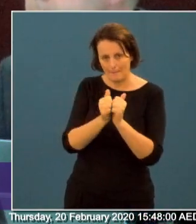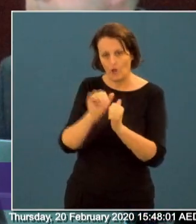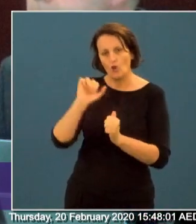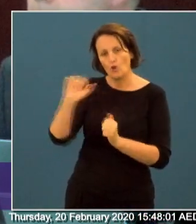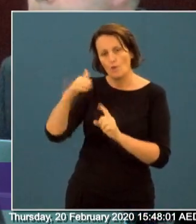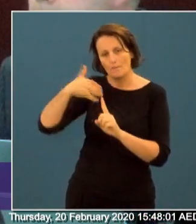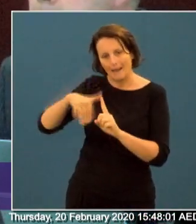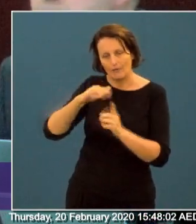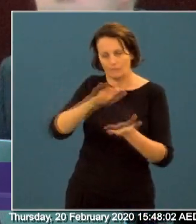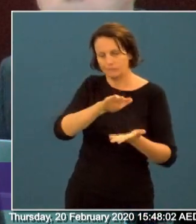Thank you.